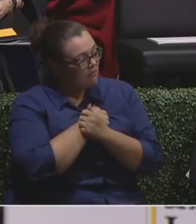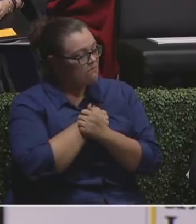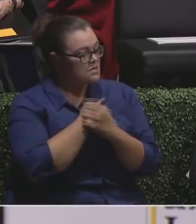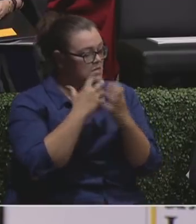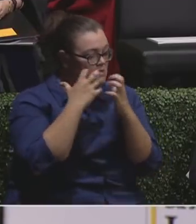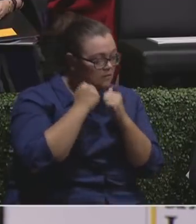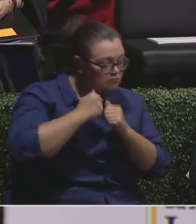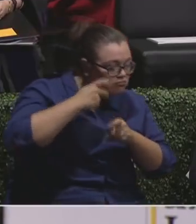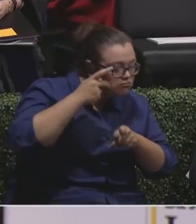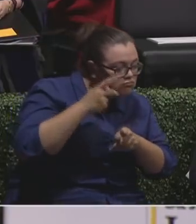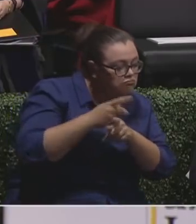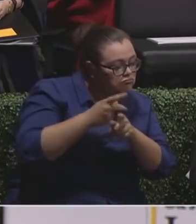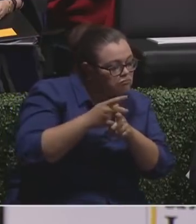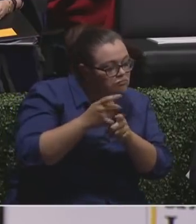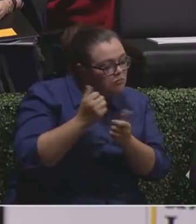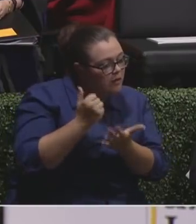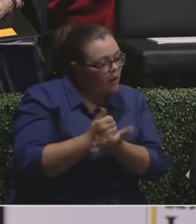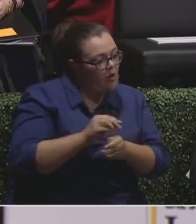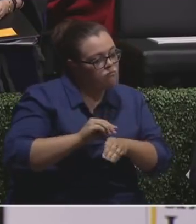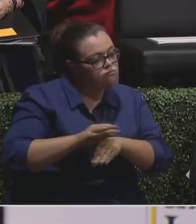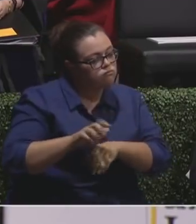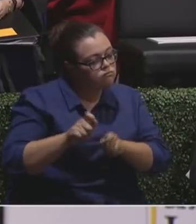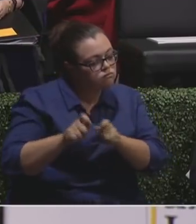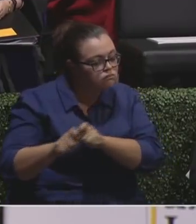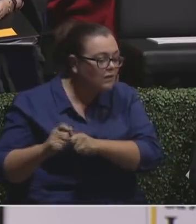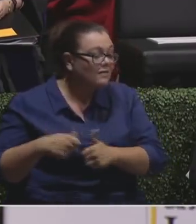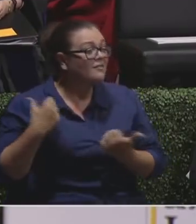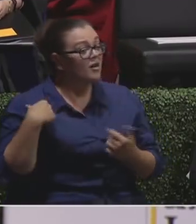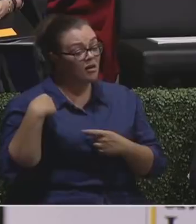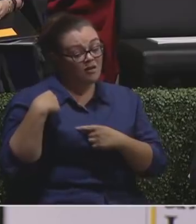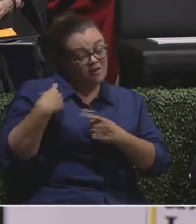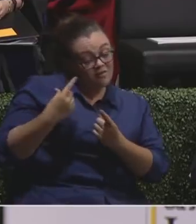WE ALL HAVE THE OPPORTUNITY TO CORRECT A FALSE NARRATIVE AND CHANGE LIVES. TAKE THAT OPPORTUNITY EVERY TIME IT